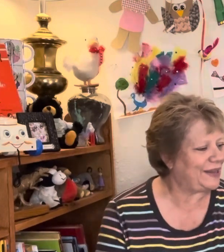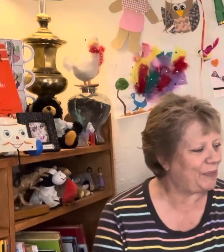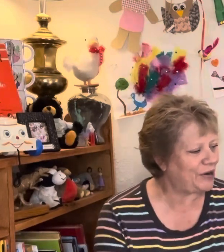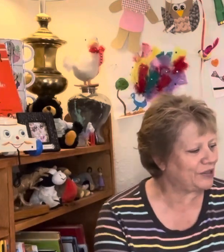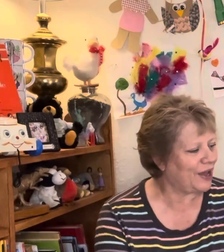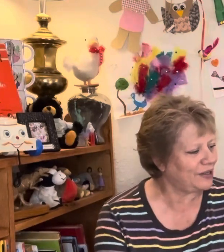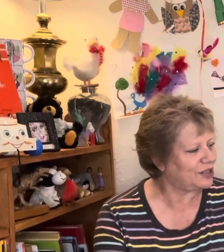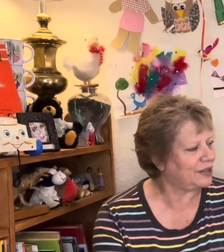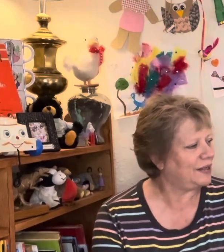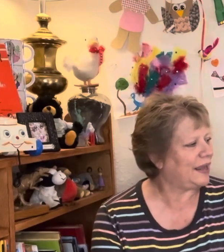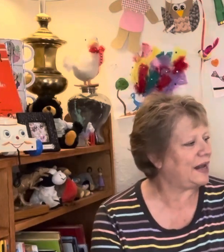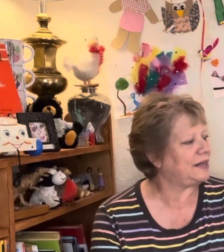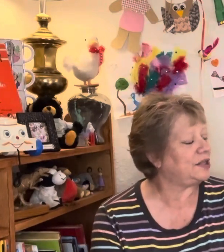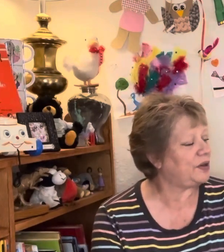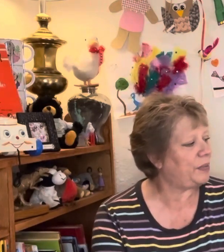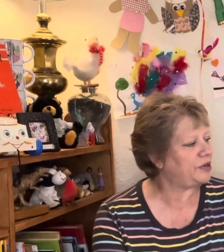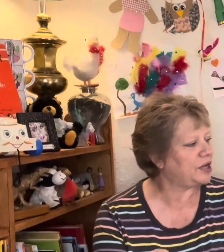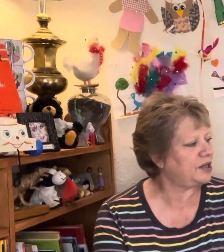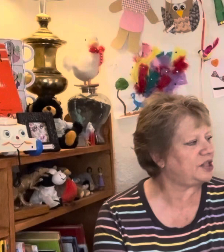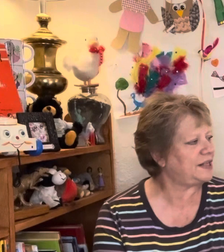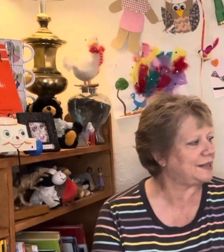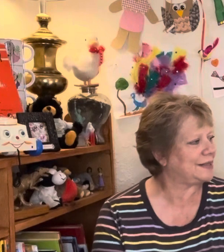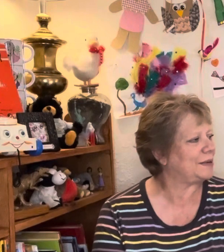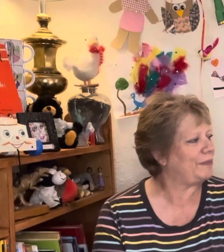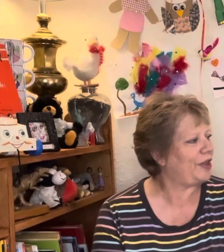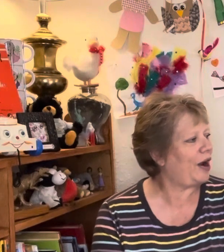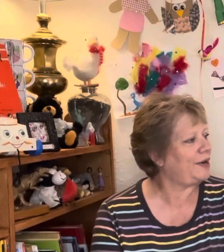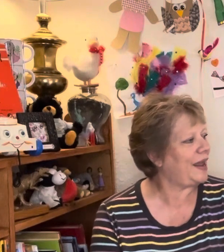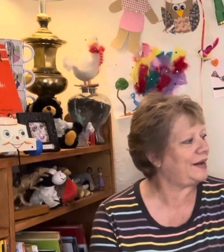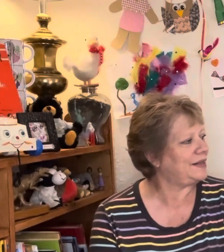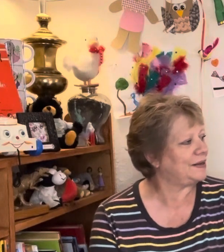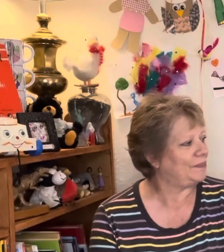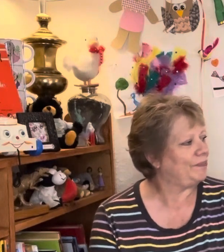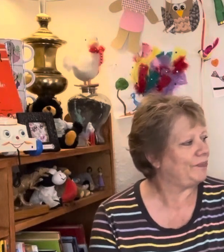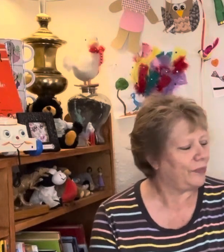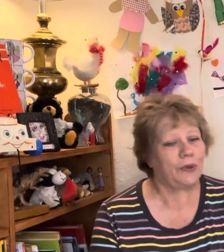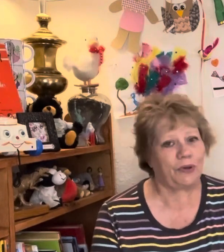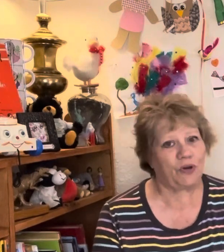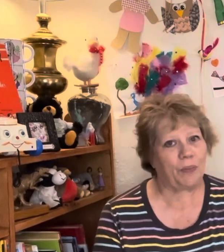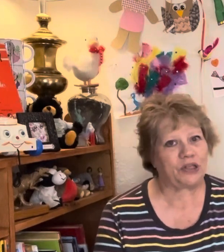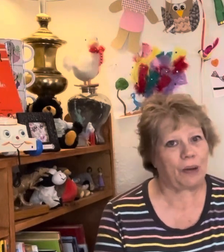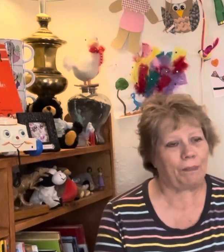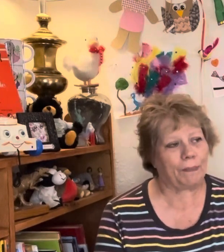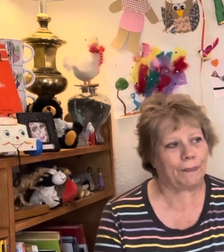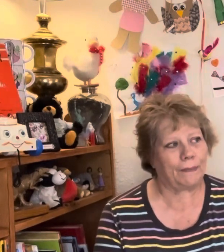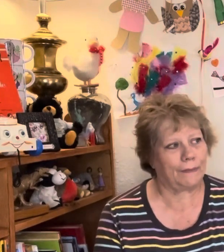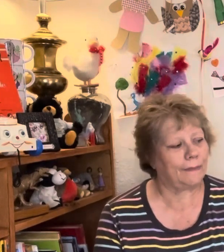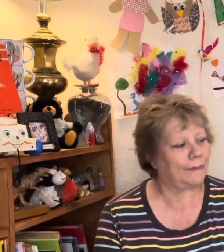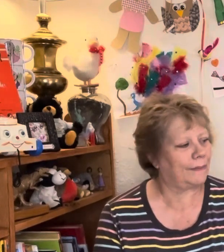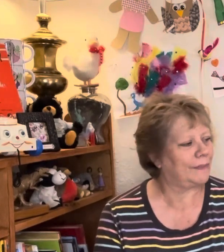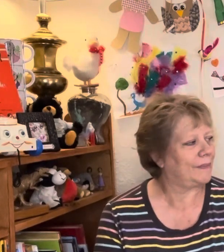the butterscotch candies, you know, the butterscotch discs with Grandpa Tom. BUSTER: Oh yeah! The Danish cookies,